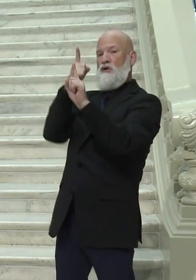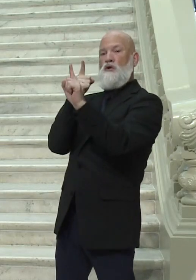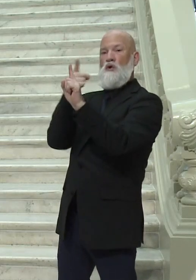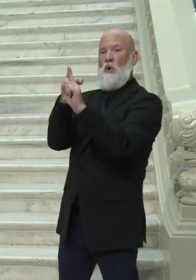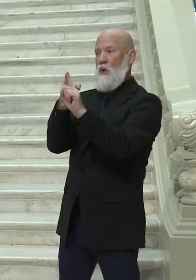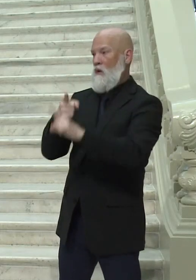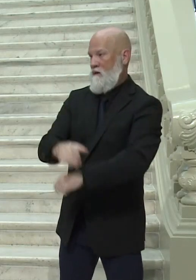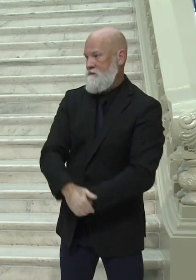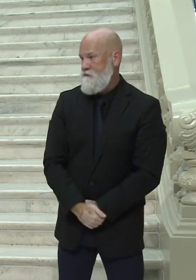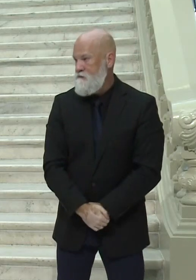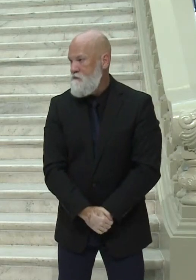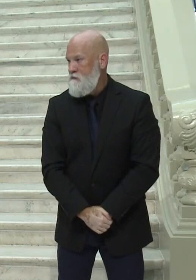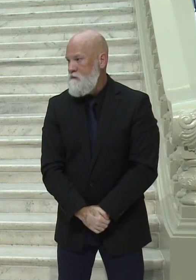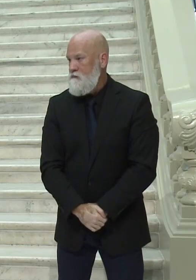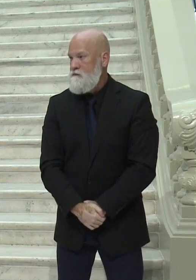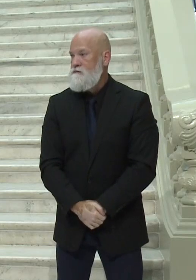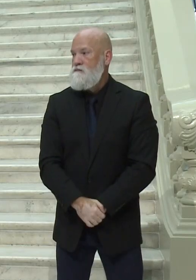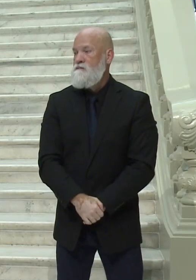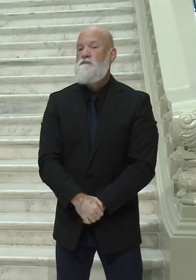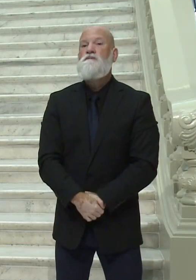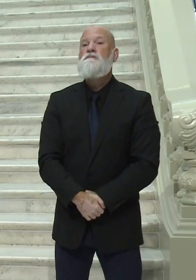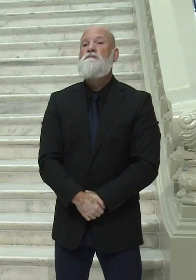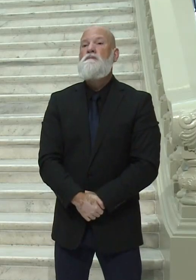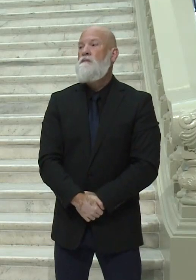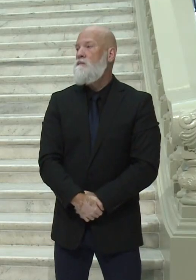REGULATION TEAM, ALONG WITH CMS REGULATION TEAM, ALONG WITH CMS SUPPORT, REGULATION TEAM, ALONG WITH CMS SUPPORT, ALONG REGULATION TEAM, ALONG WITH CMS SUPPORT, ALONG WITH REGULATION TEAM, ALONG WITH CMS SUPPORT, ALONG WITH THOSE REGULATION TEAM, ALONG WITH CMS SUPPORT, ALONG WITH THOSE TWO SUPPORT, ALONG WITH THOSE TWO SUPPORT, ALONG WITH THOSE TWO COMPANIES, SUPPORT, ALONG WITH THOSE TWO COMPANIES, WE SUPPORT, ALONG WITH THOSE TWO COMPANIES, WE WILL SUPPORT, ALONG WITH THOSE TWO COMPANIES, WE WILL MEET SUPPORT, ALONG WITH THOSE TWO COMPANIES, WE WILL MEET THAT COMPANIES, WE WILL MEET THAT COMPANIES, WE WILL MEET THAT JULY